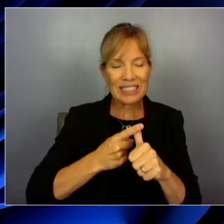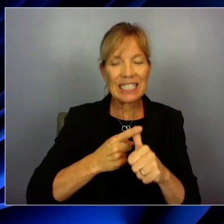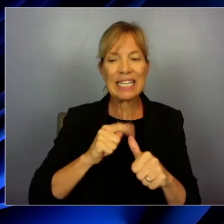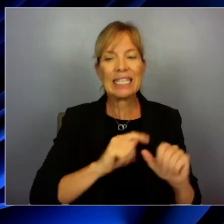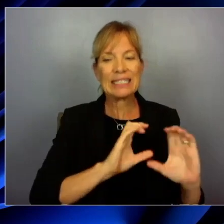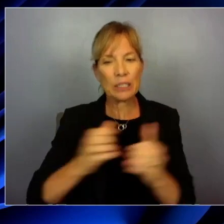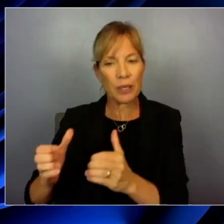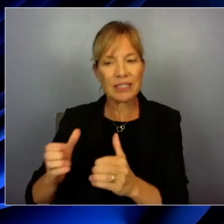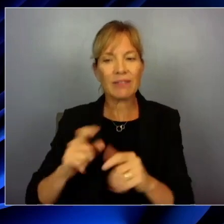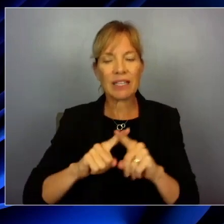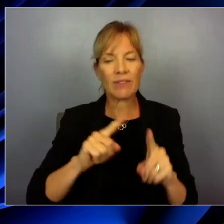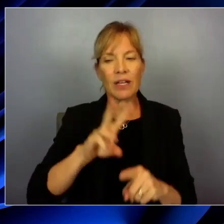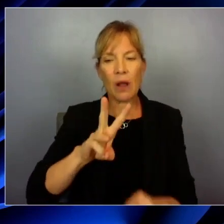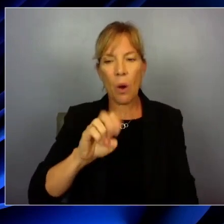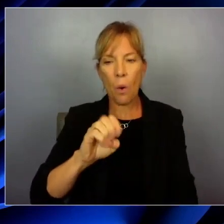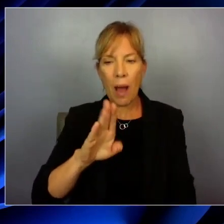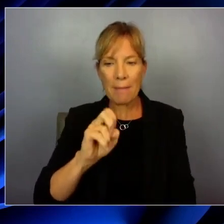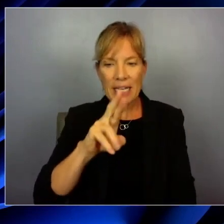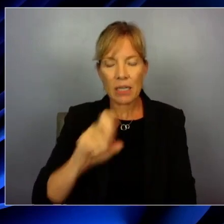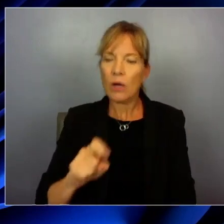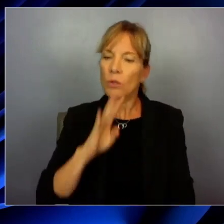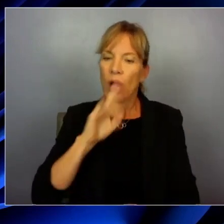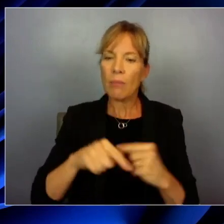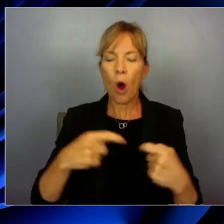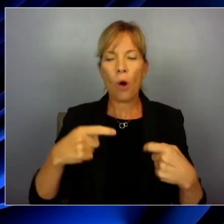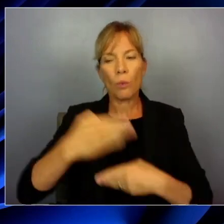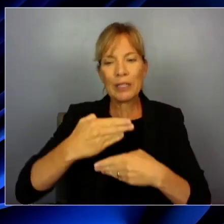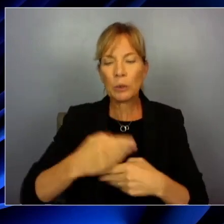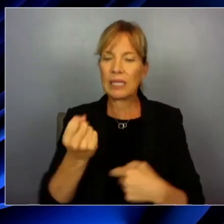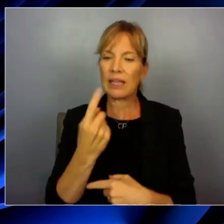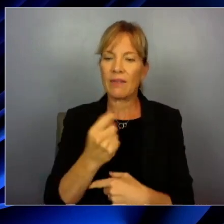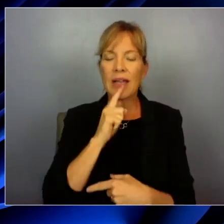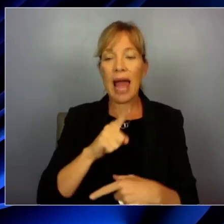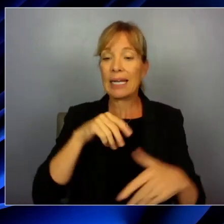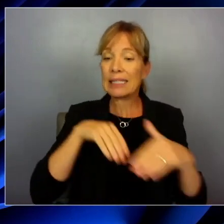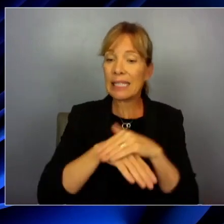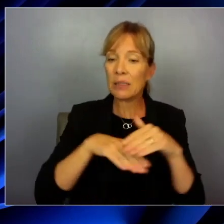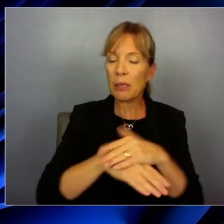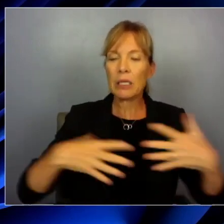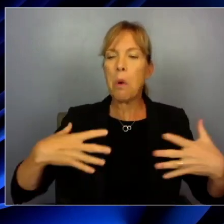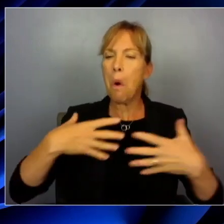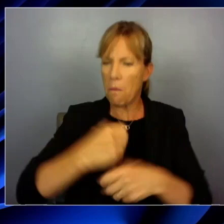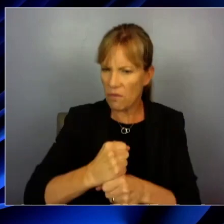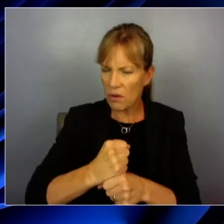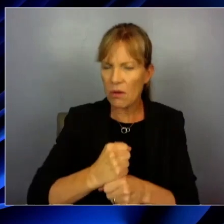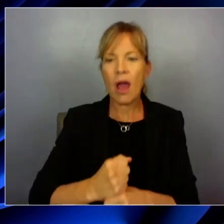This one will cover Windows 11 and be an accessibility overview. We have two awesome presenters